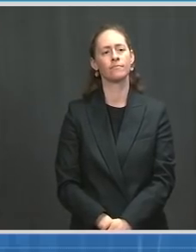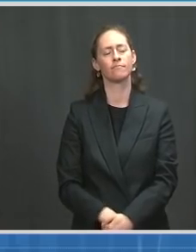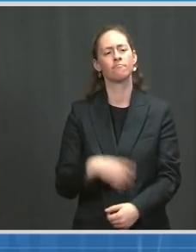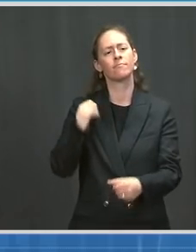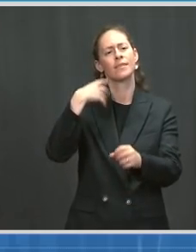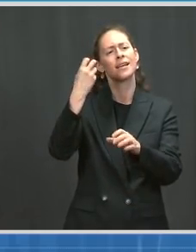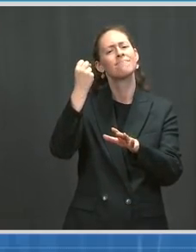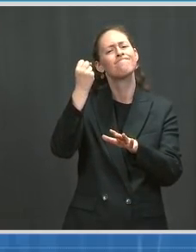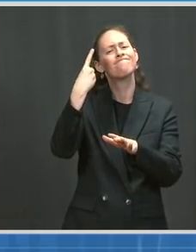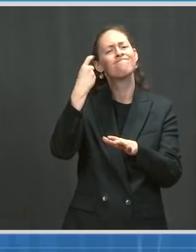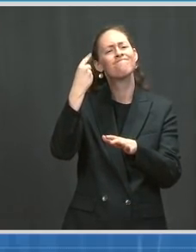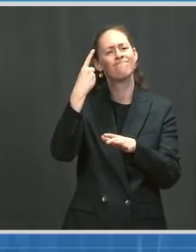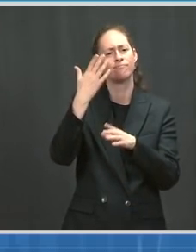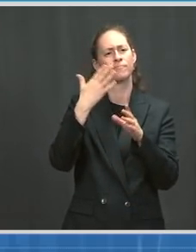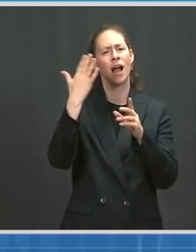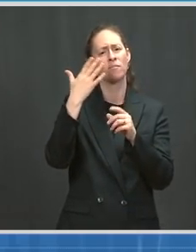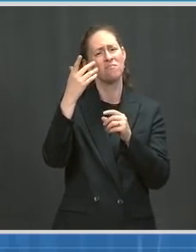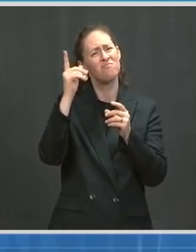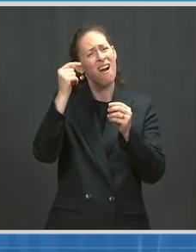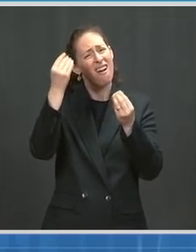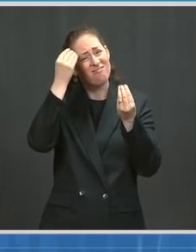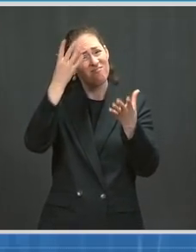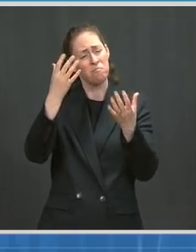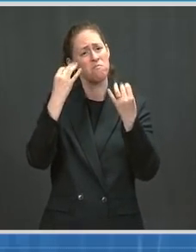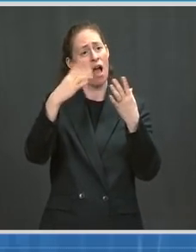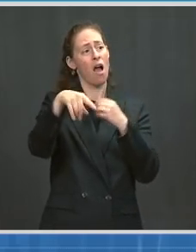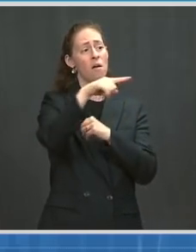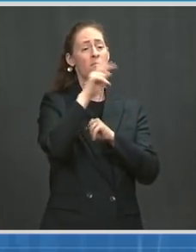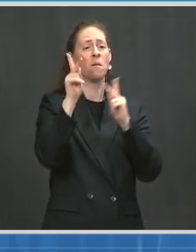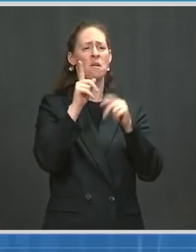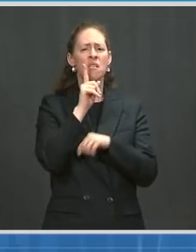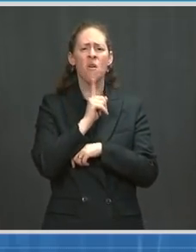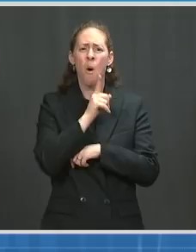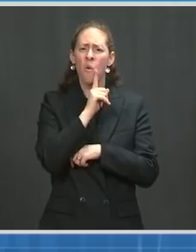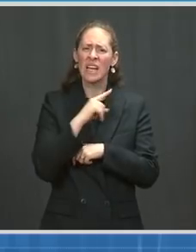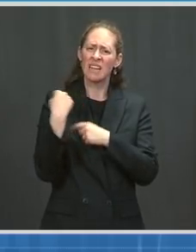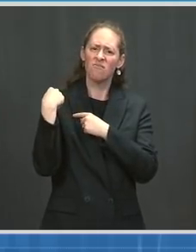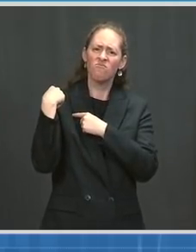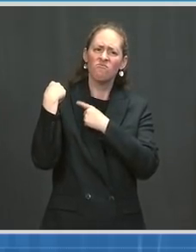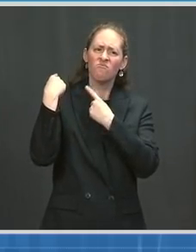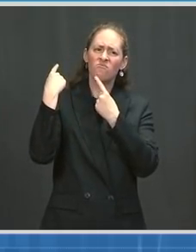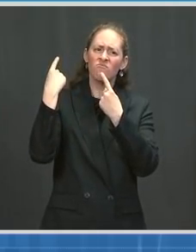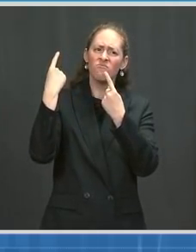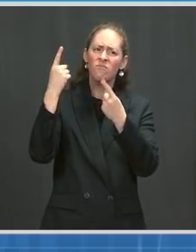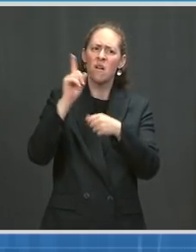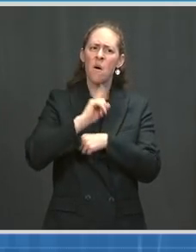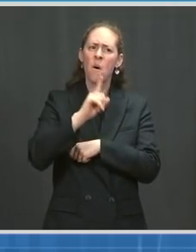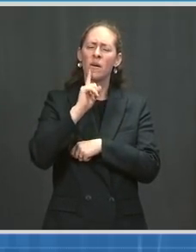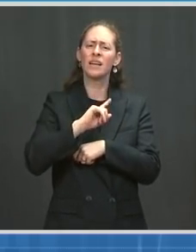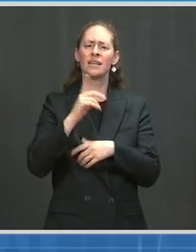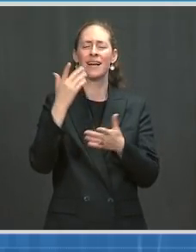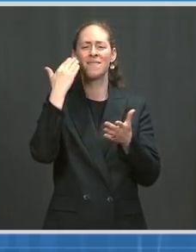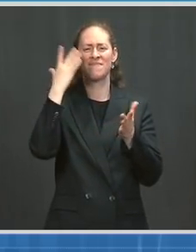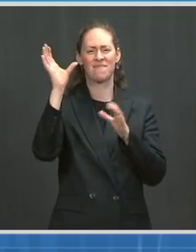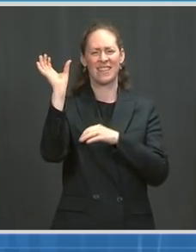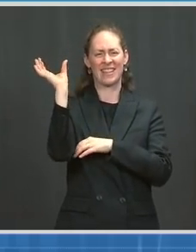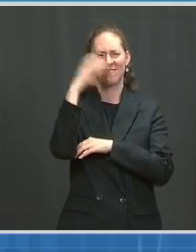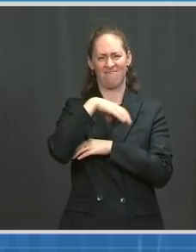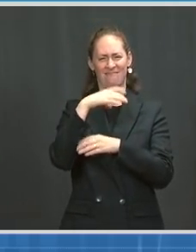And so, while it is, kind of, a funny thing to talk about, the truth of the matter is people do want to get back to their normal lives,